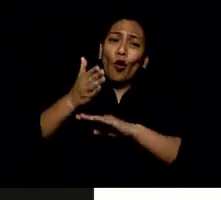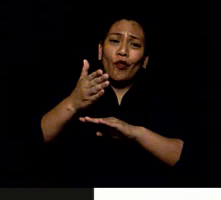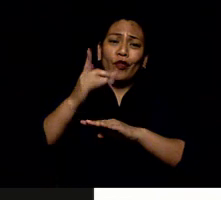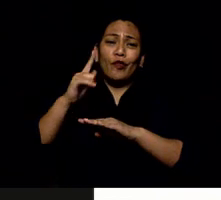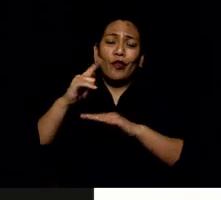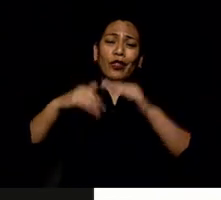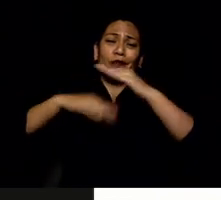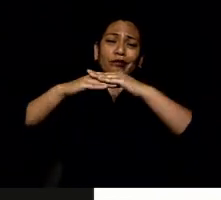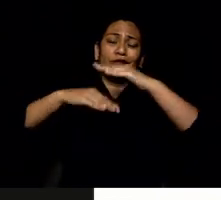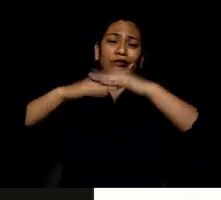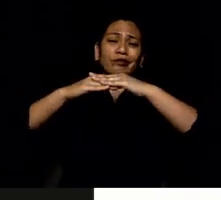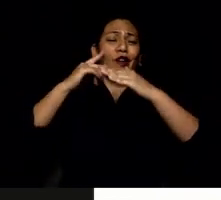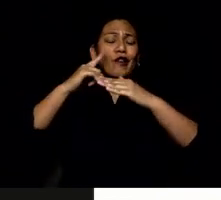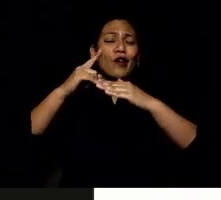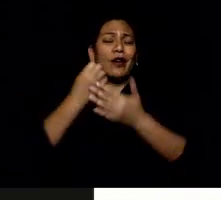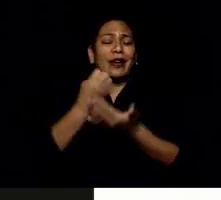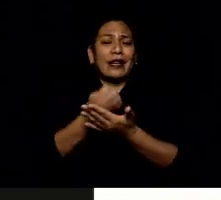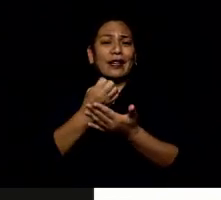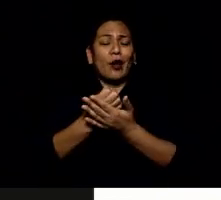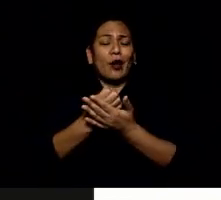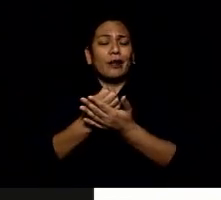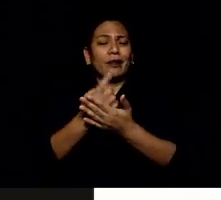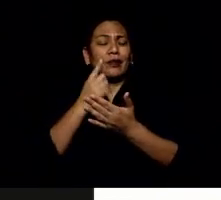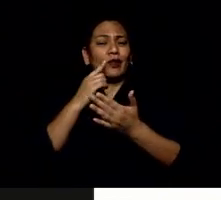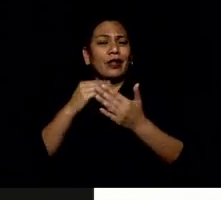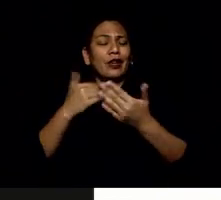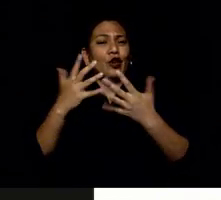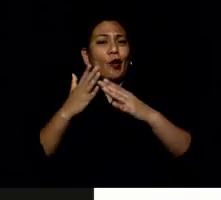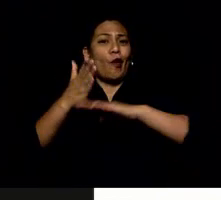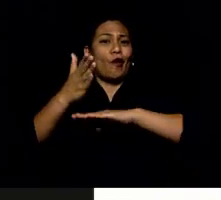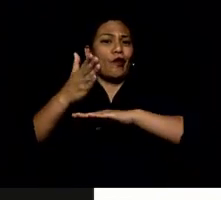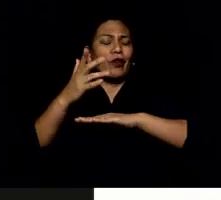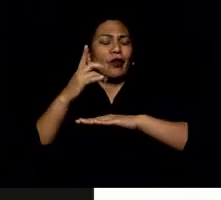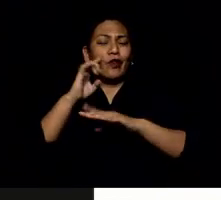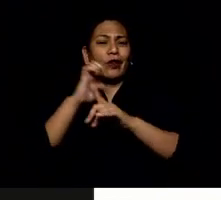Clearly we're exceeding the ecological ceiling on climate change.